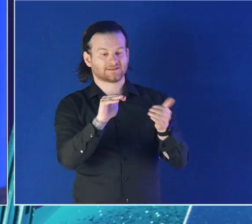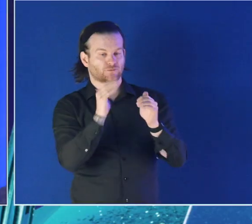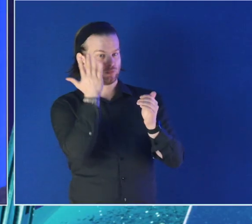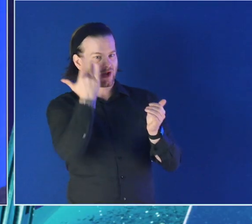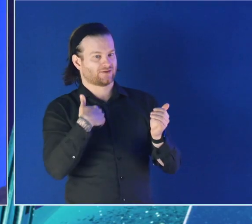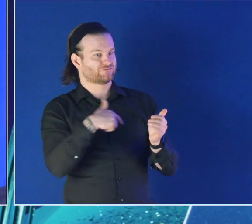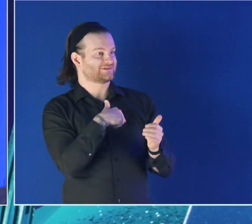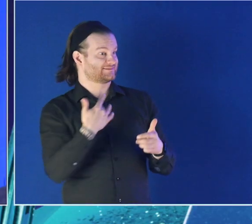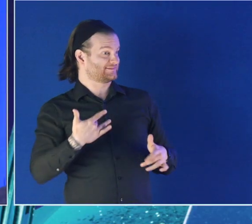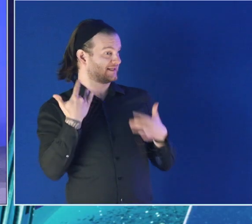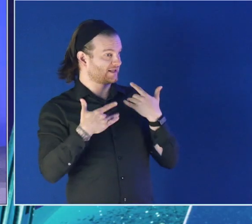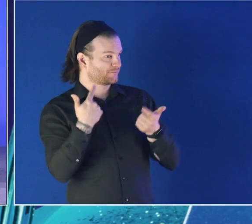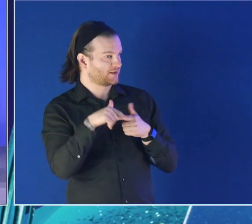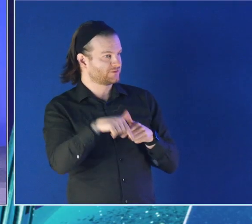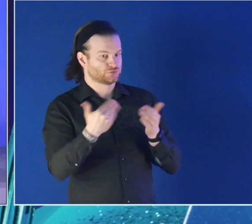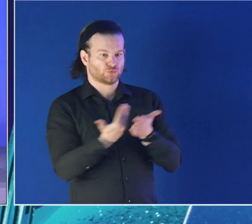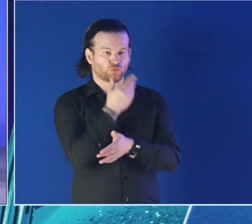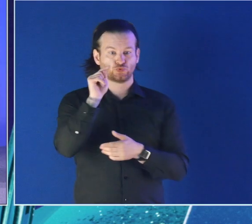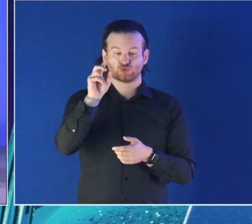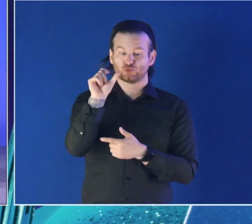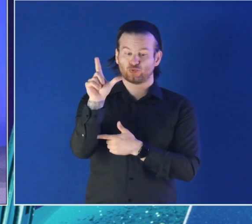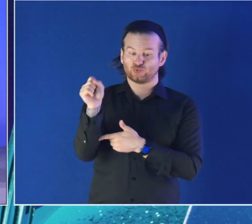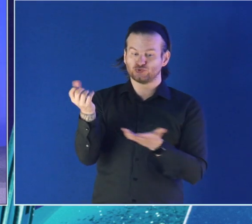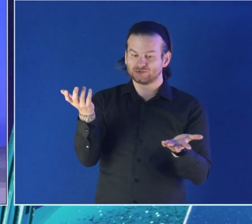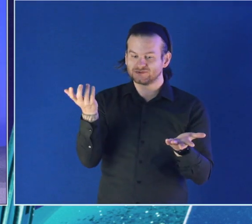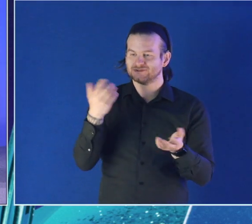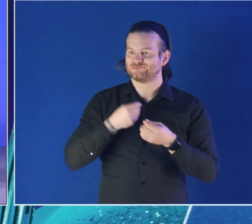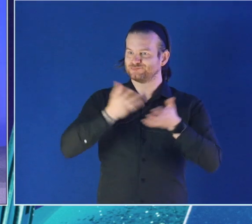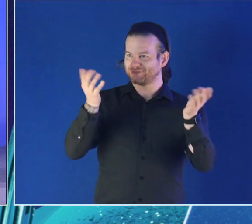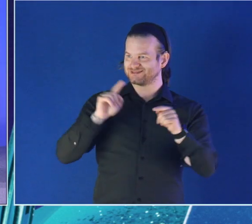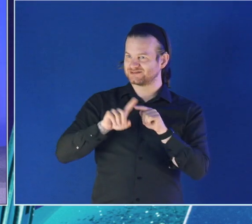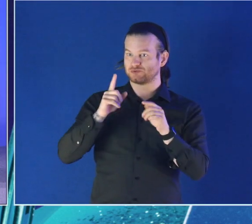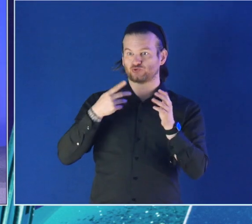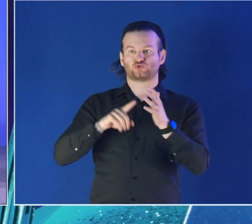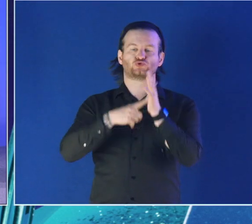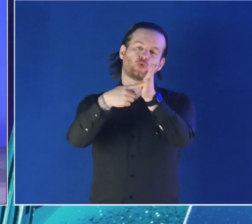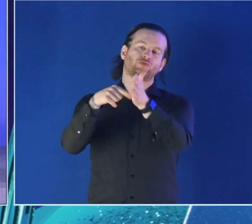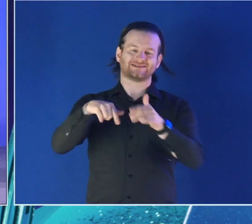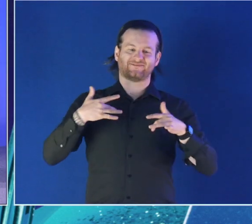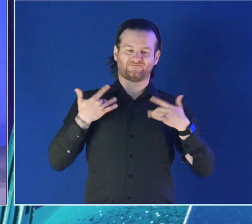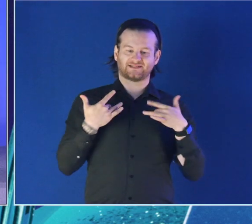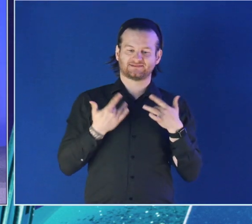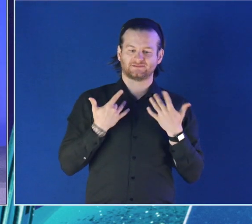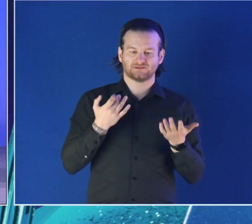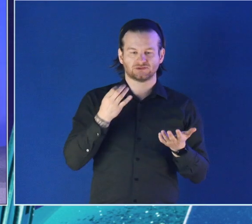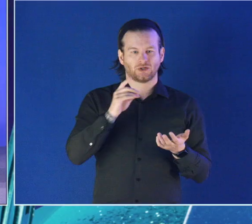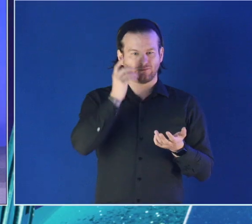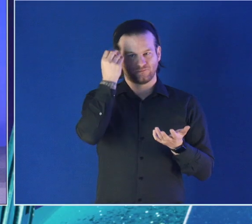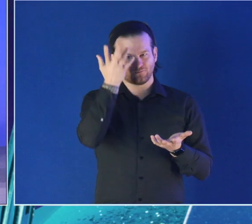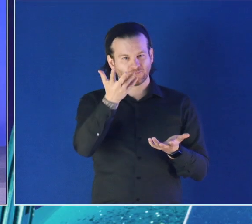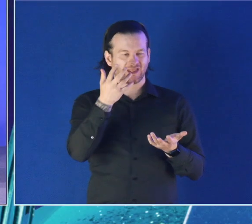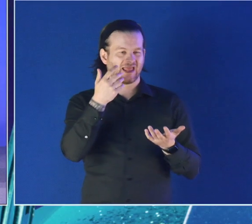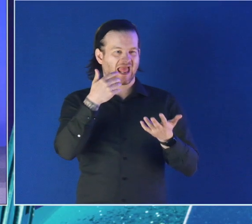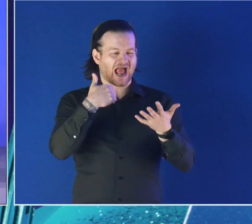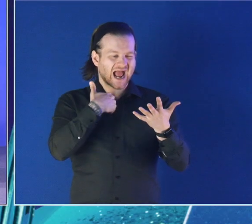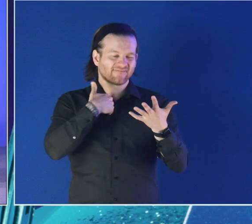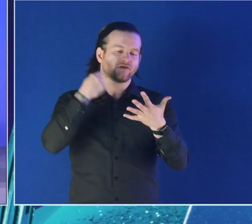And there are and were and will continue to be a lot of moving parts. Aaron Gustafson, in the room here today,